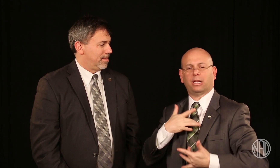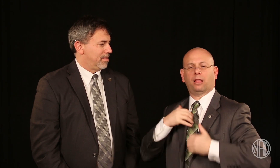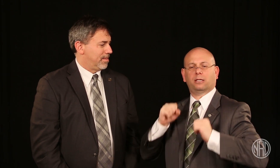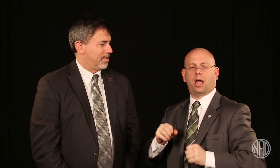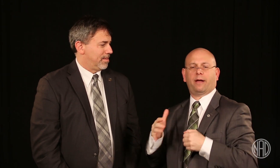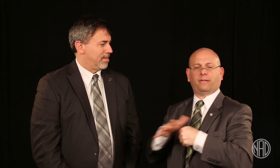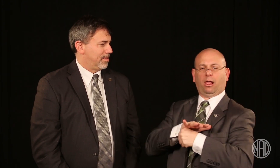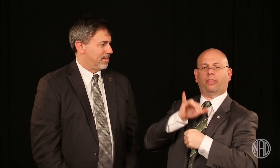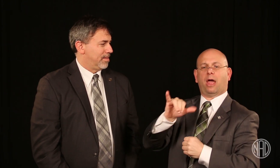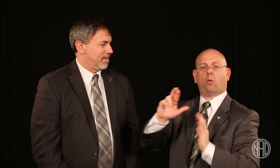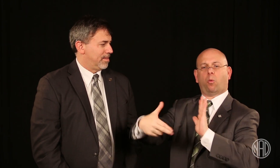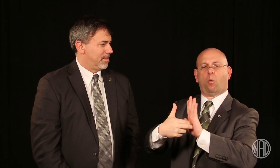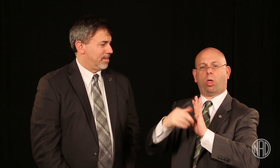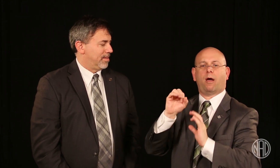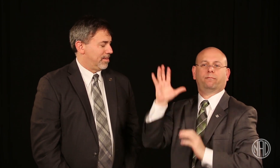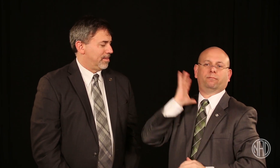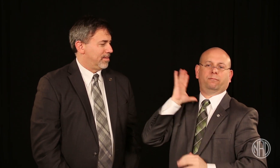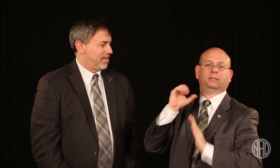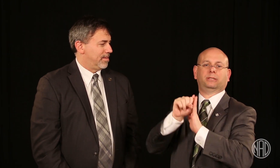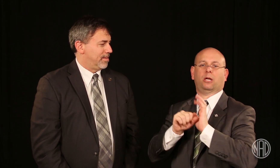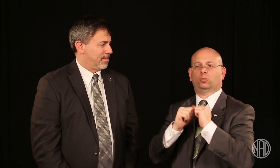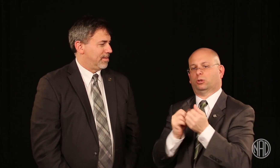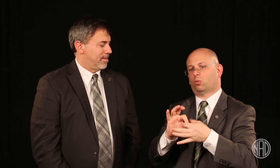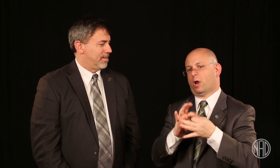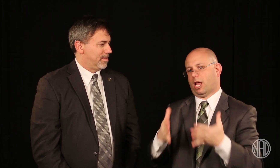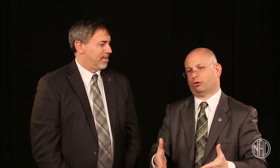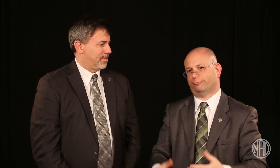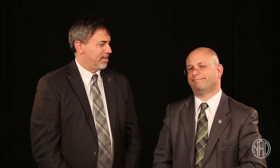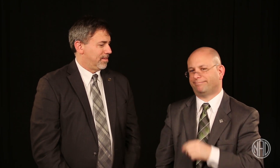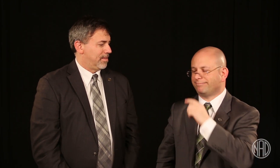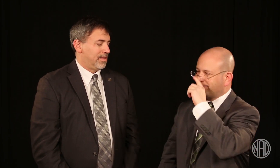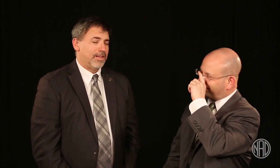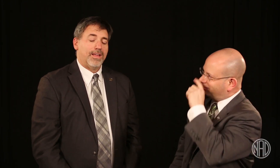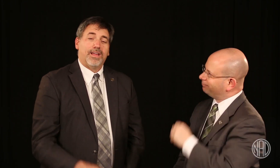altogether fulfill the role of the former State Association Coordinator position.